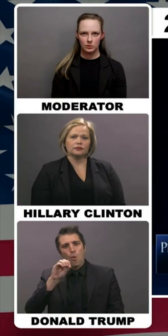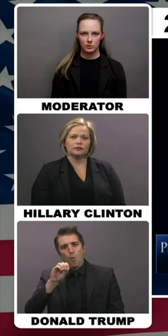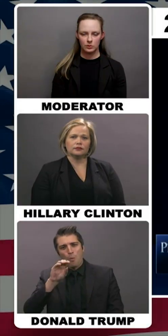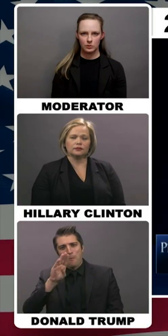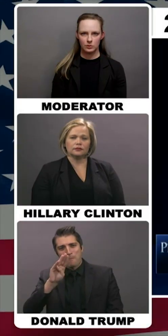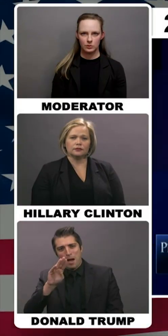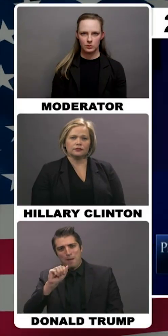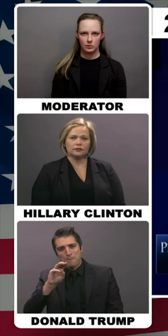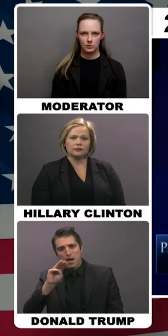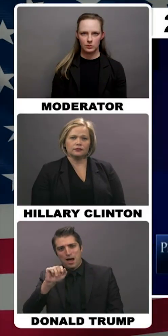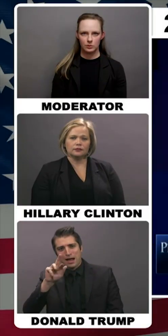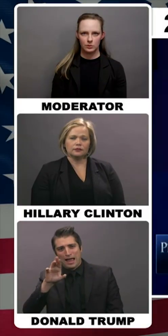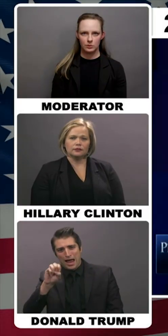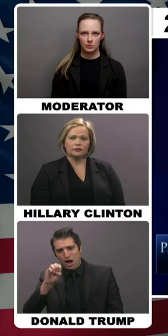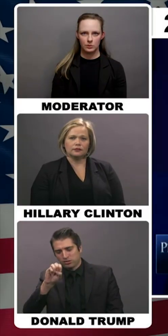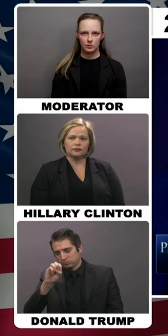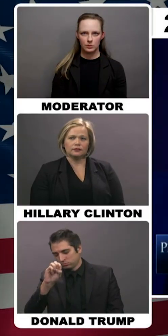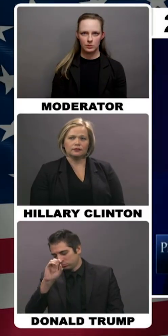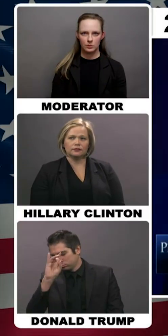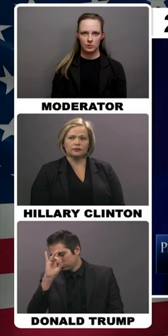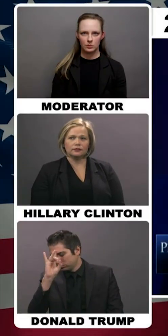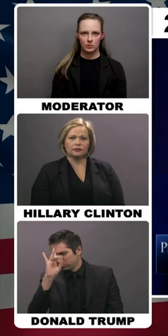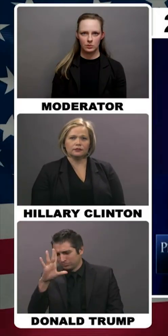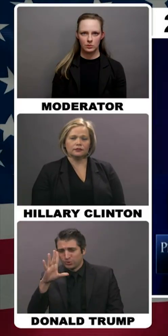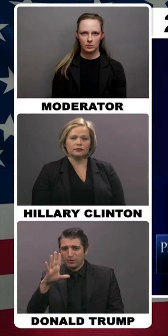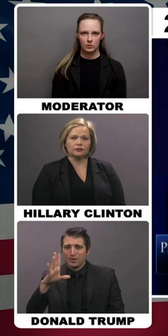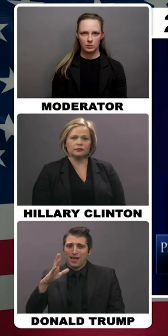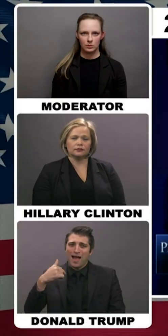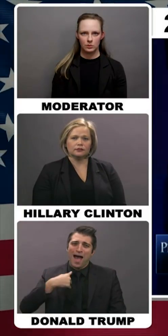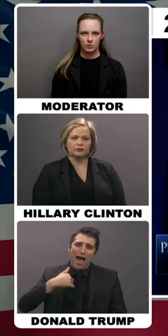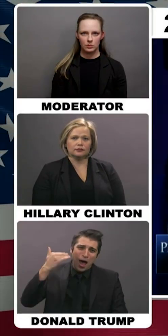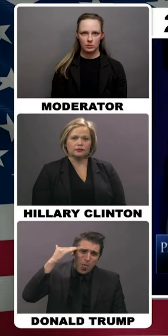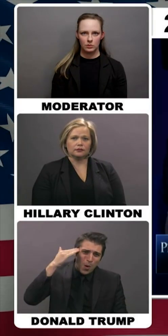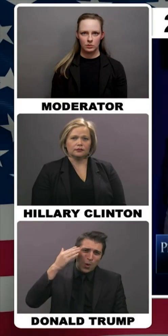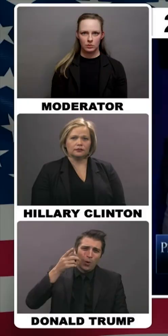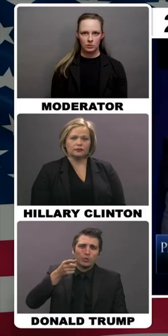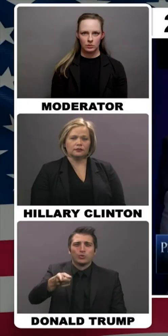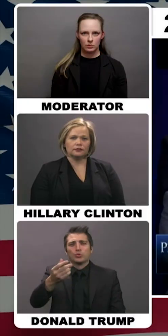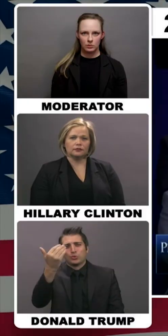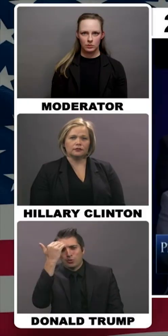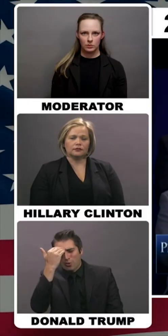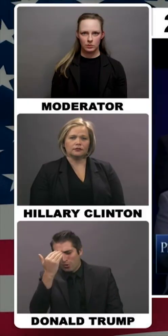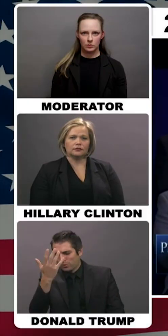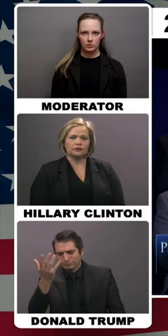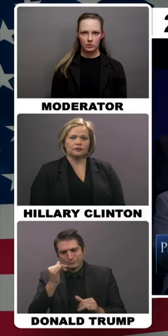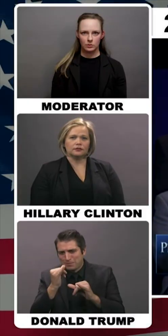It's going up at numbers that nobody's ever seen worldwide. It's, nobody's ever seen numbers like this for healthcare.